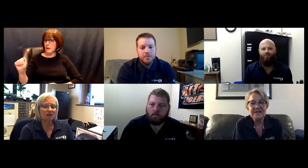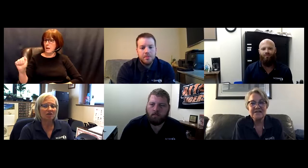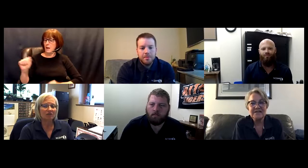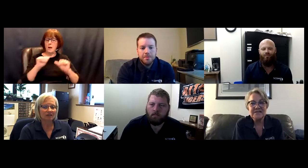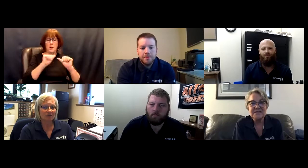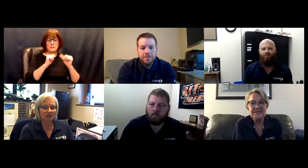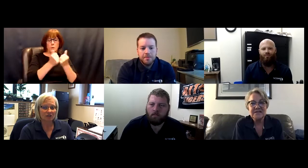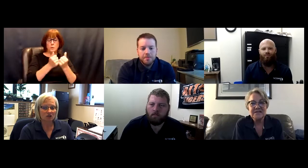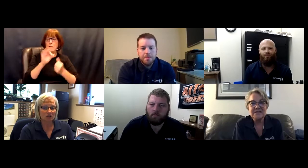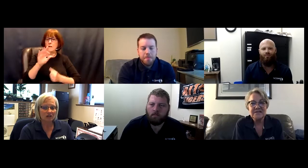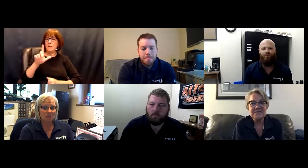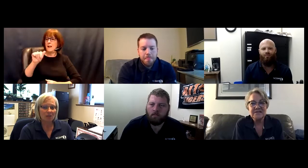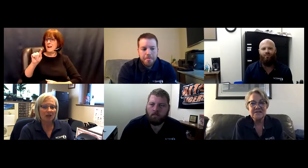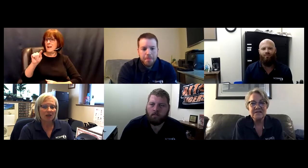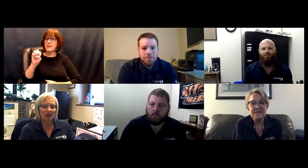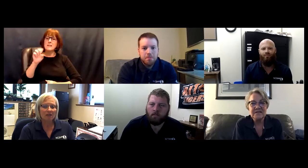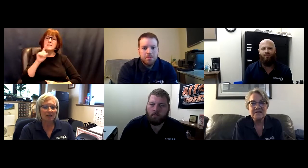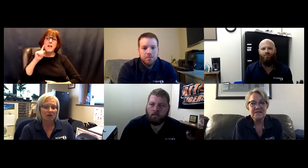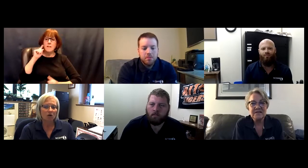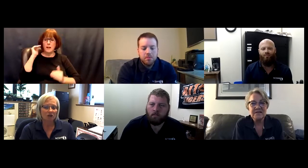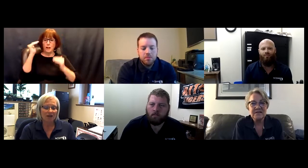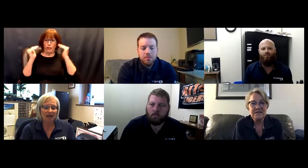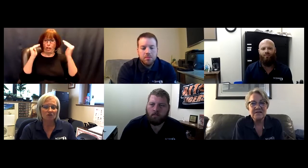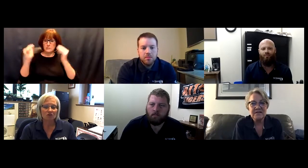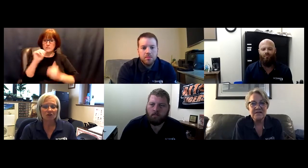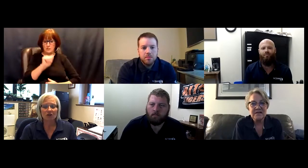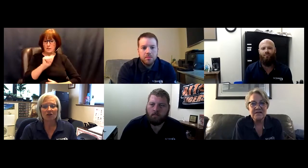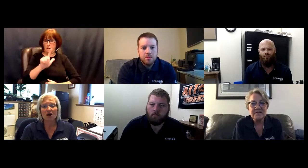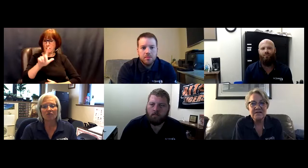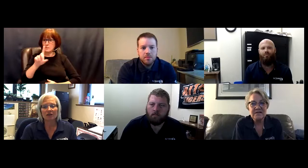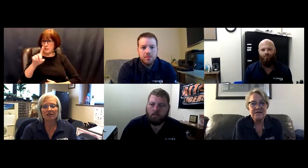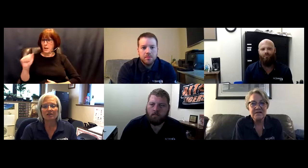of late deafened adults they hold a national yearly conference